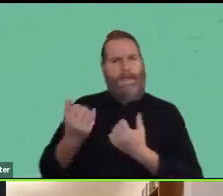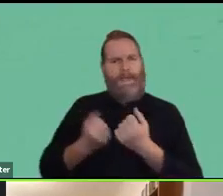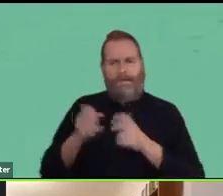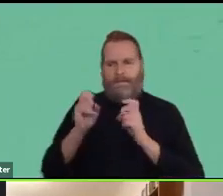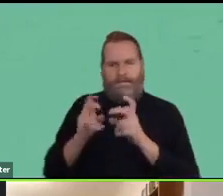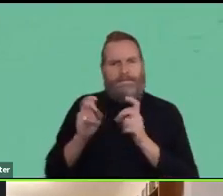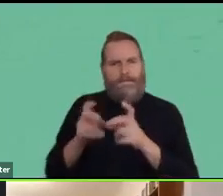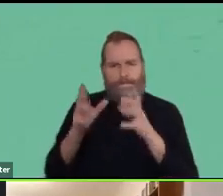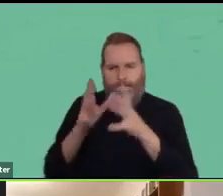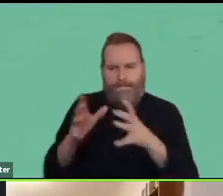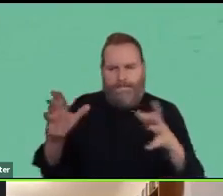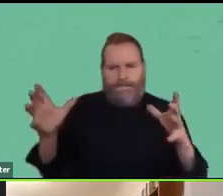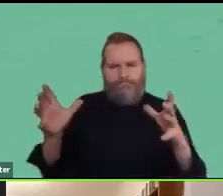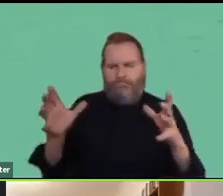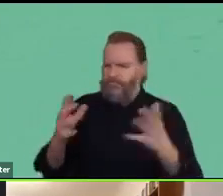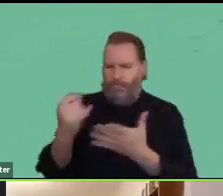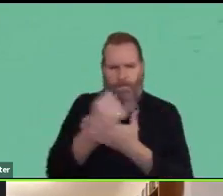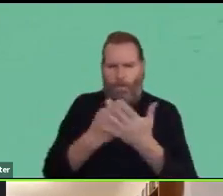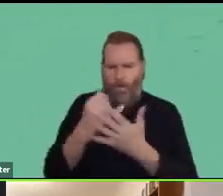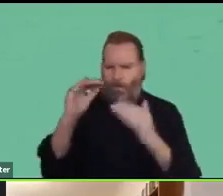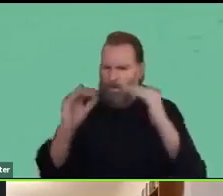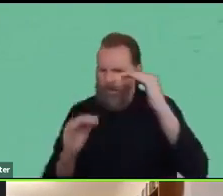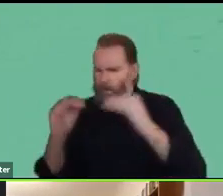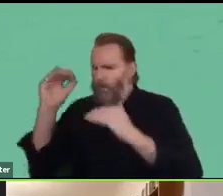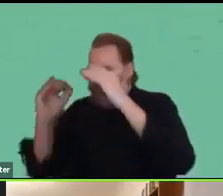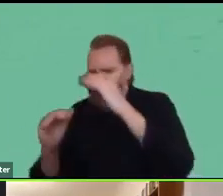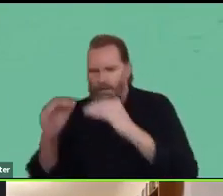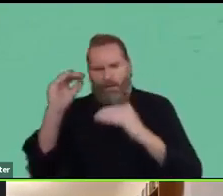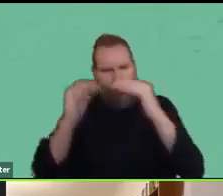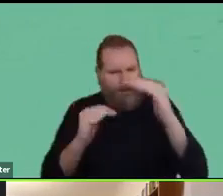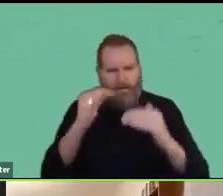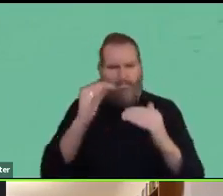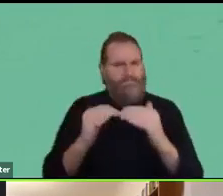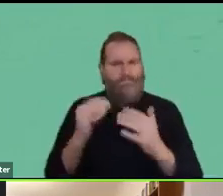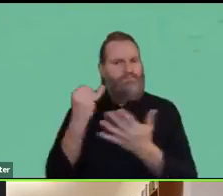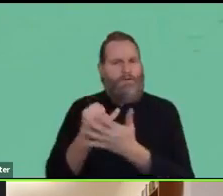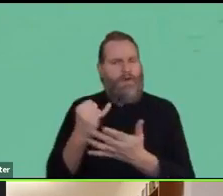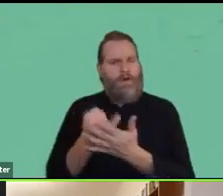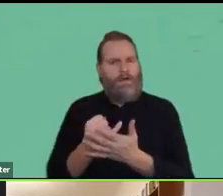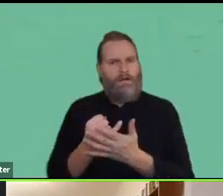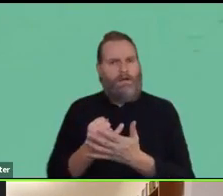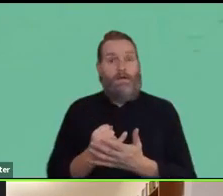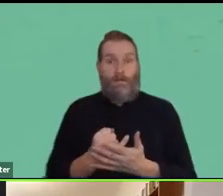was good today is that quite a few of the MPs brought into the debate not just the pay freeze